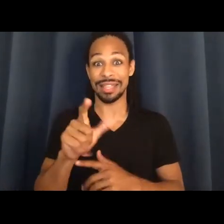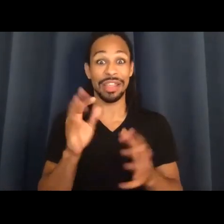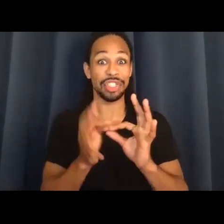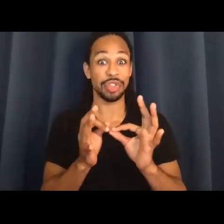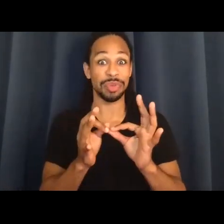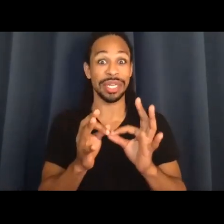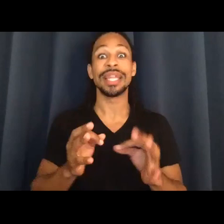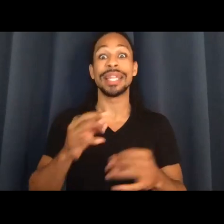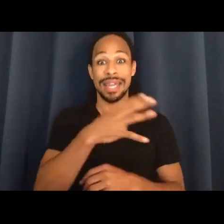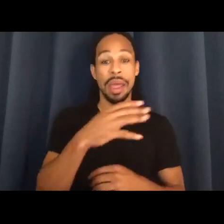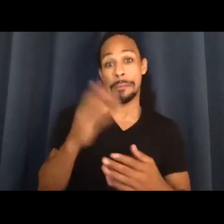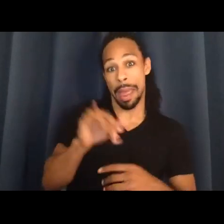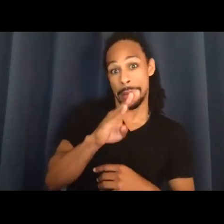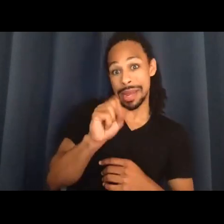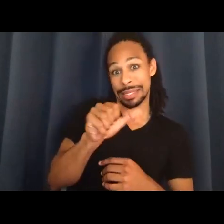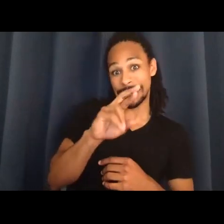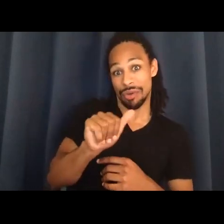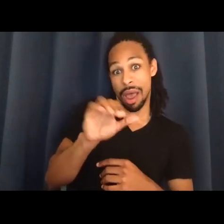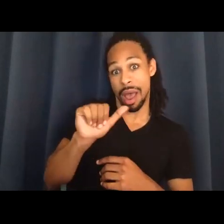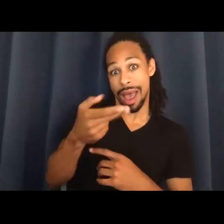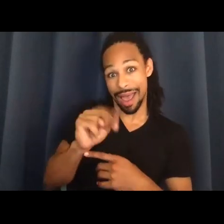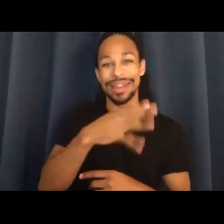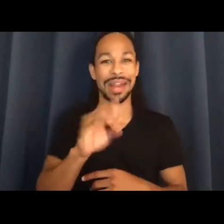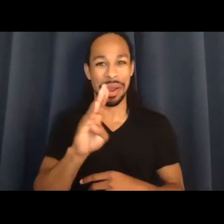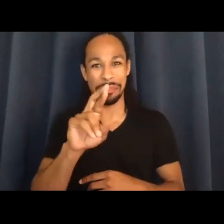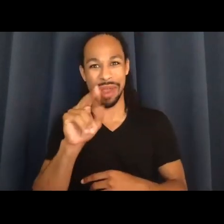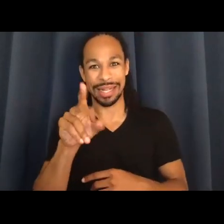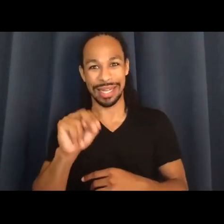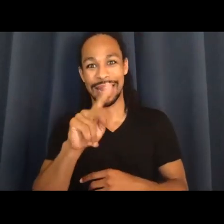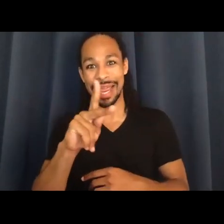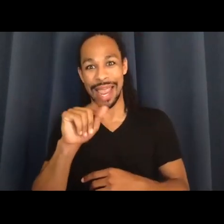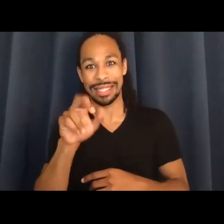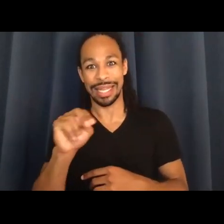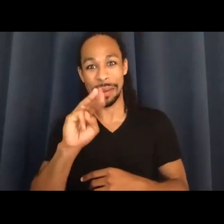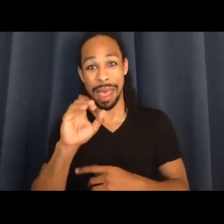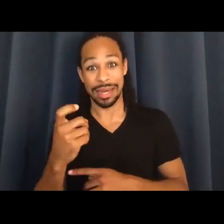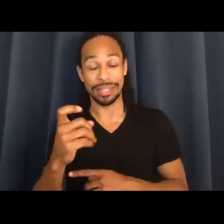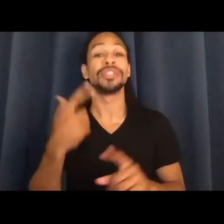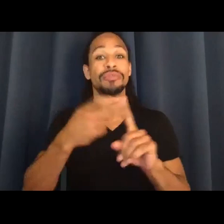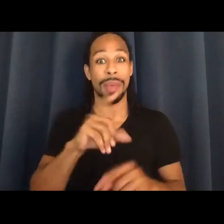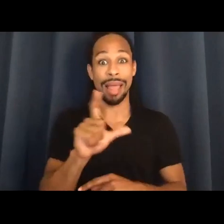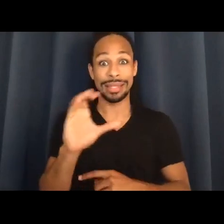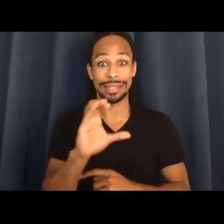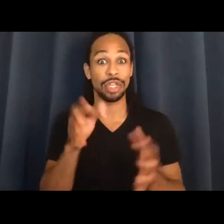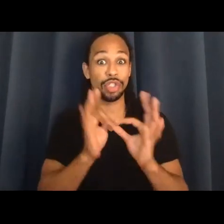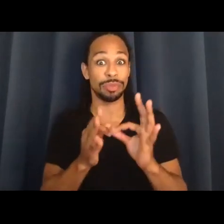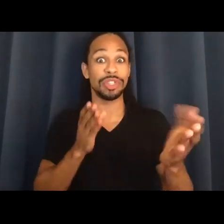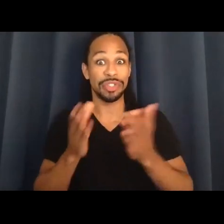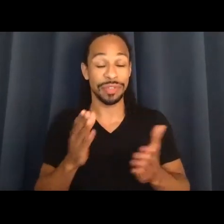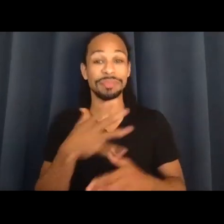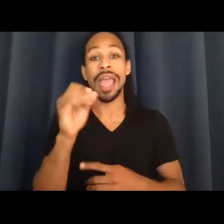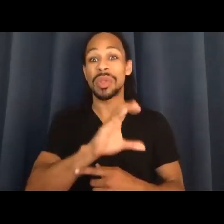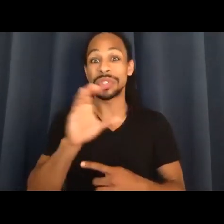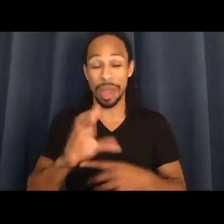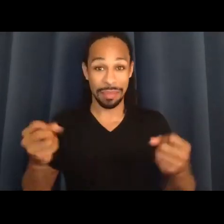and Brandon Kazen-Maddox, as well as closed captioning services provided by Kara Dugas